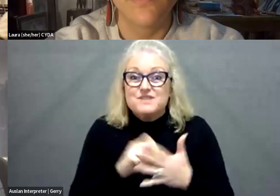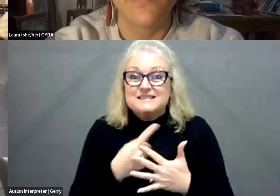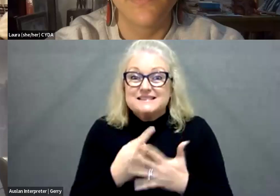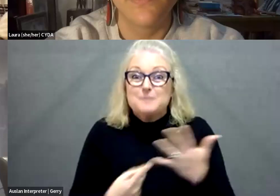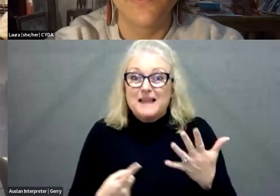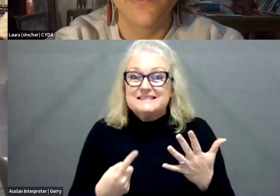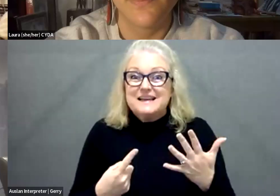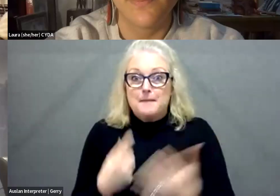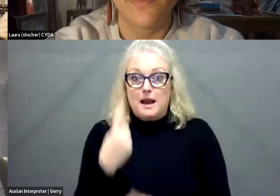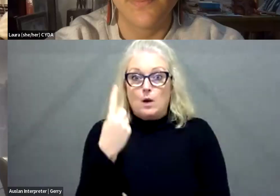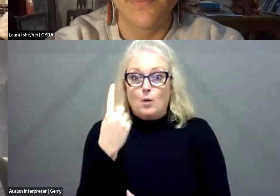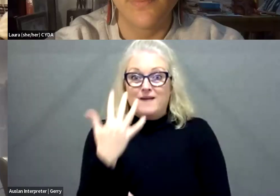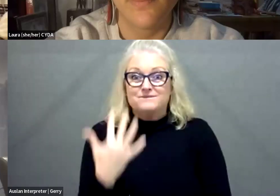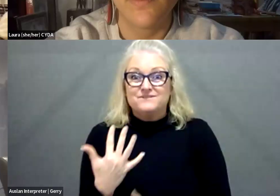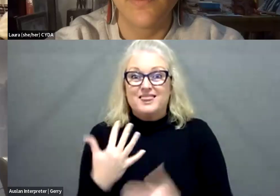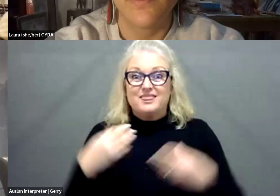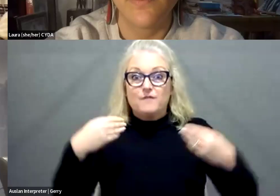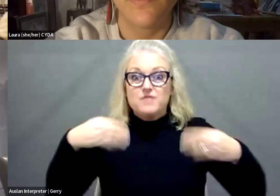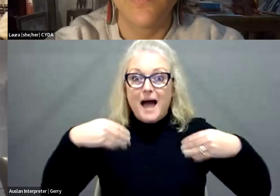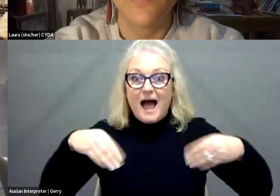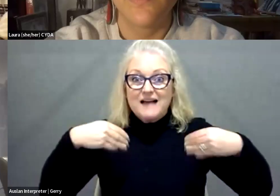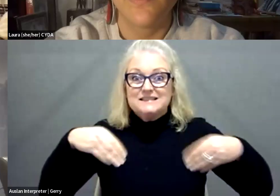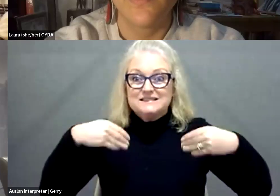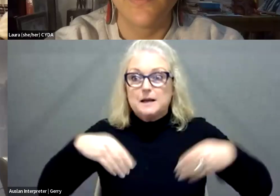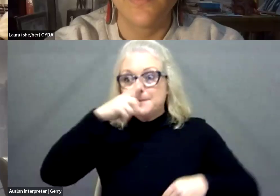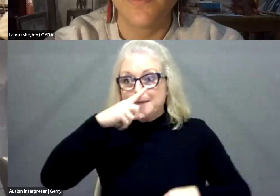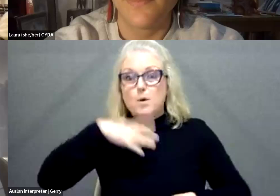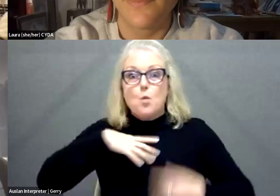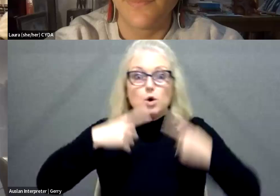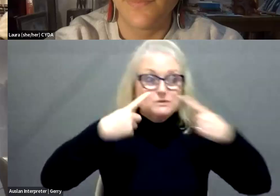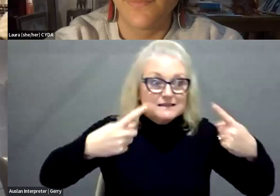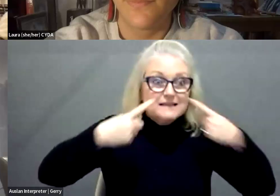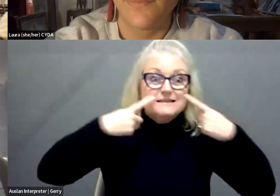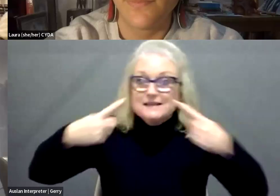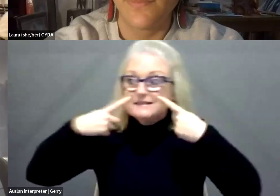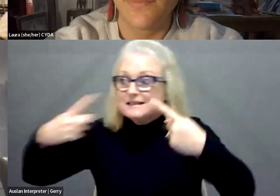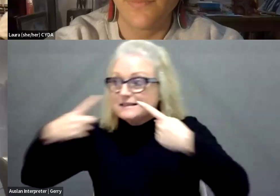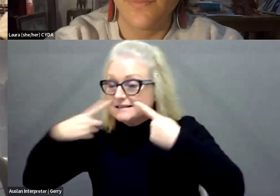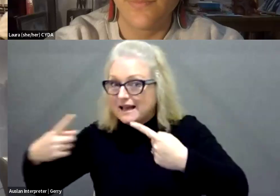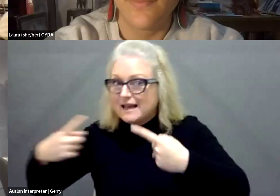massive group of people who are wanting stories about them. So, yeah, write your own stories,